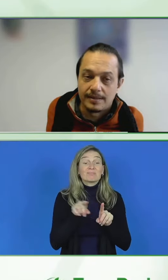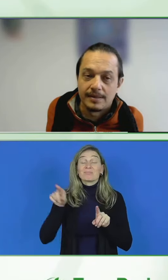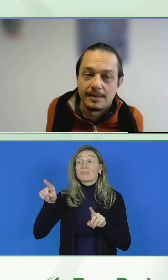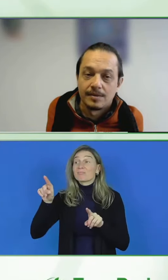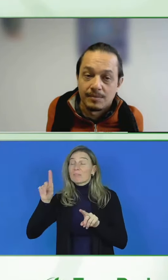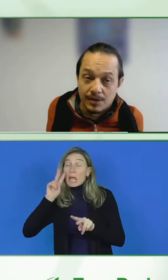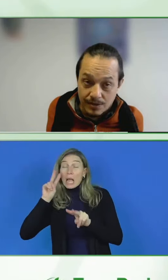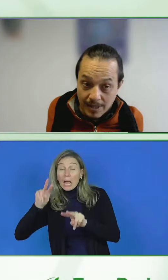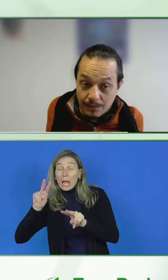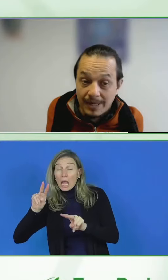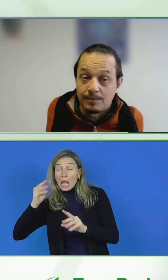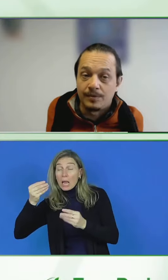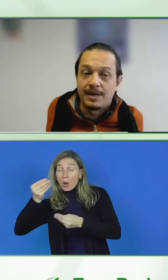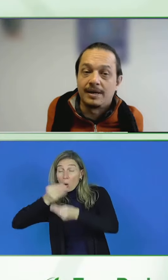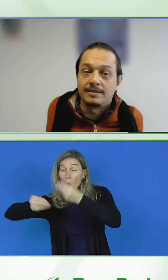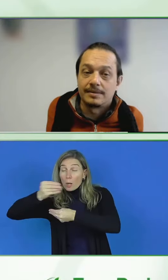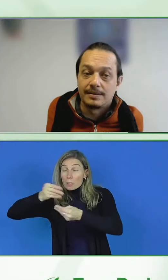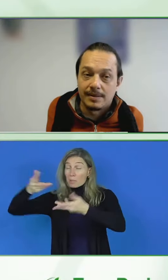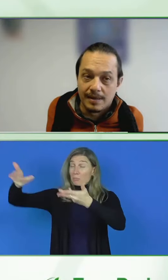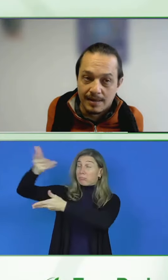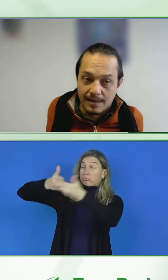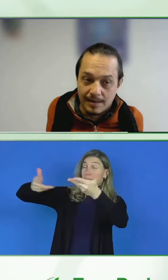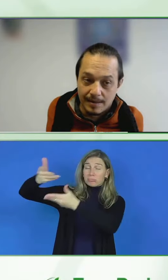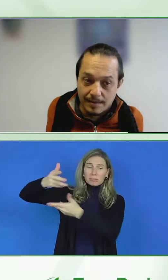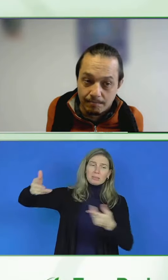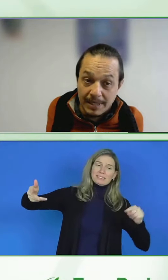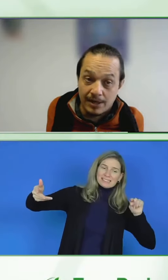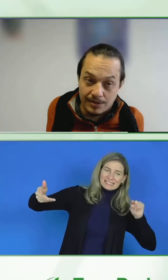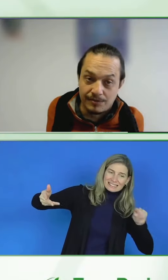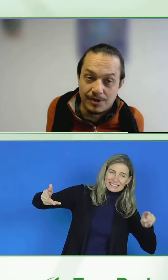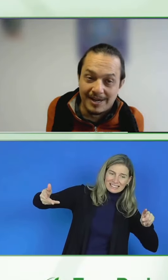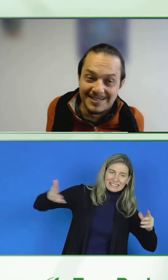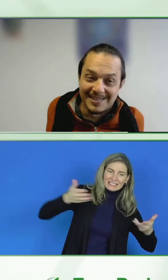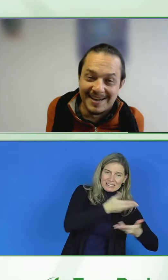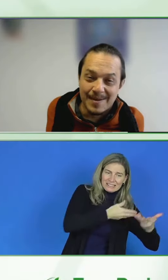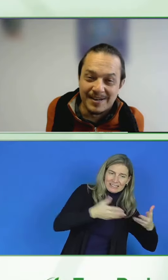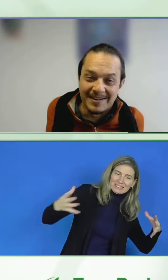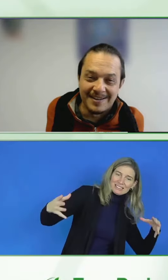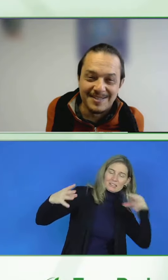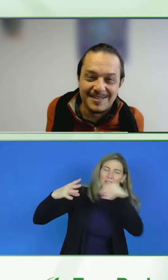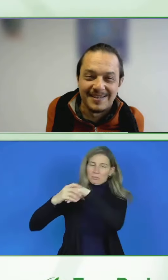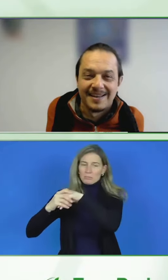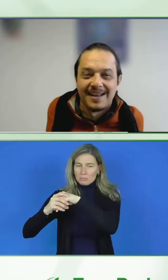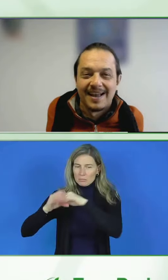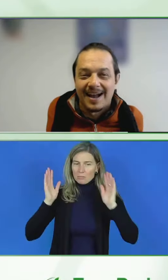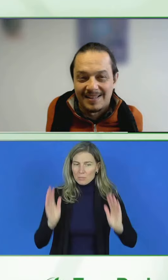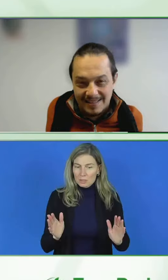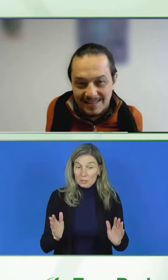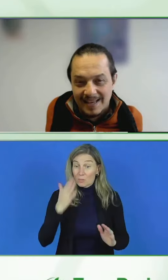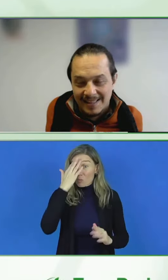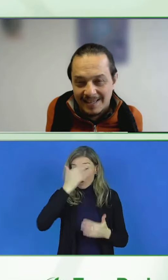Because that will mobilise billions in the coming years and I